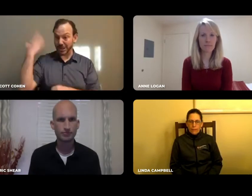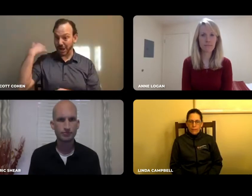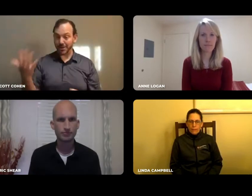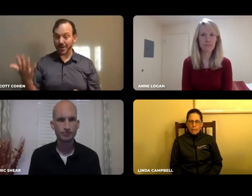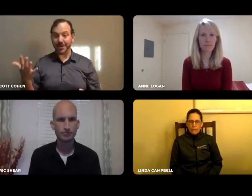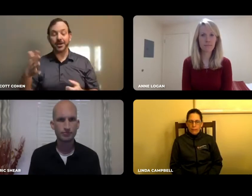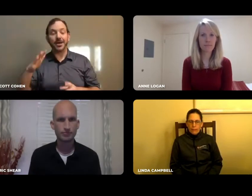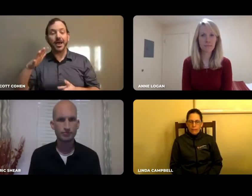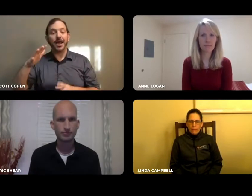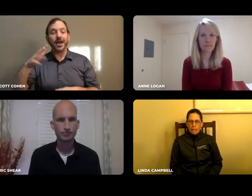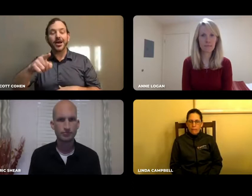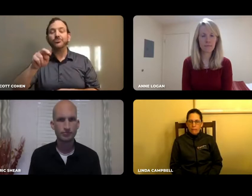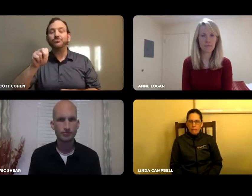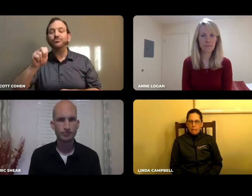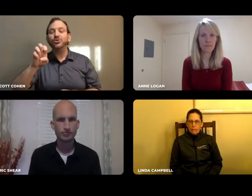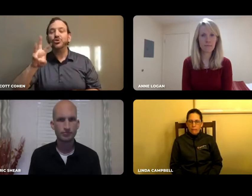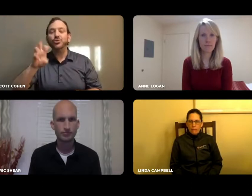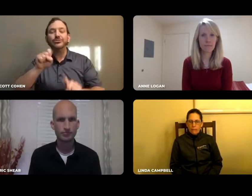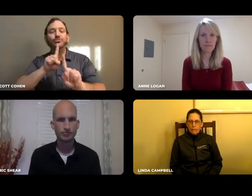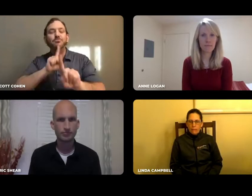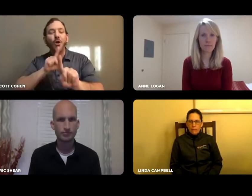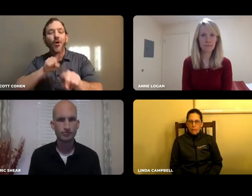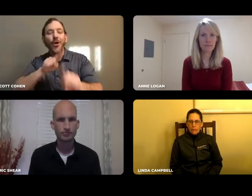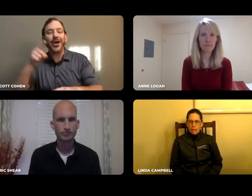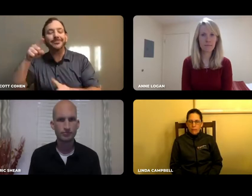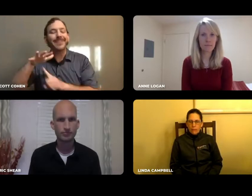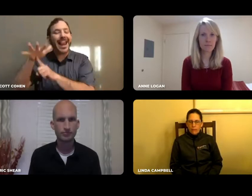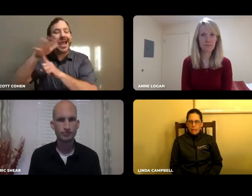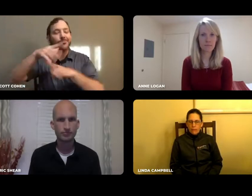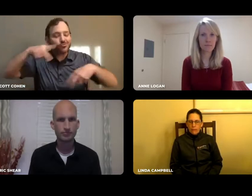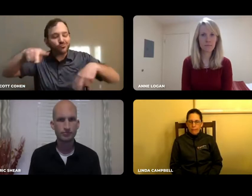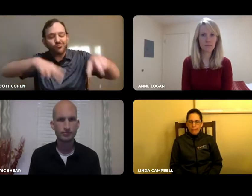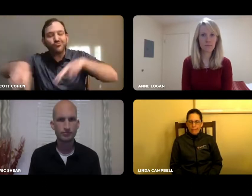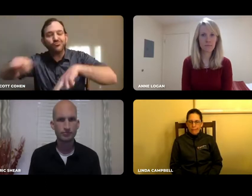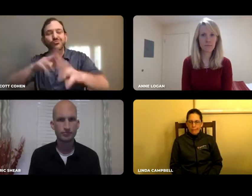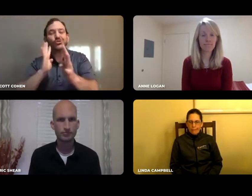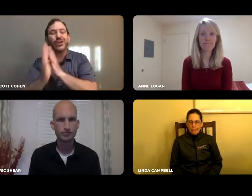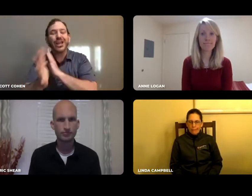I have a slide that Kind of highlights that There's a picture of a videographer